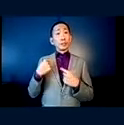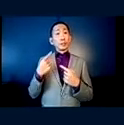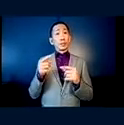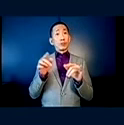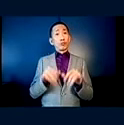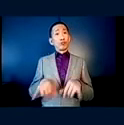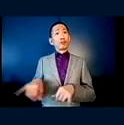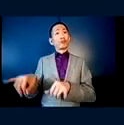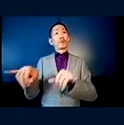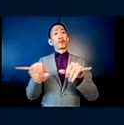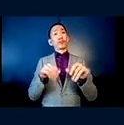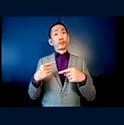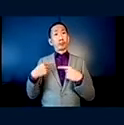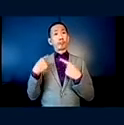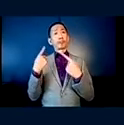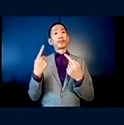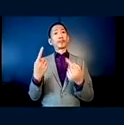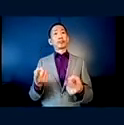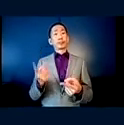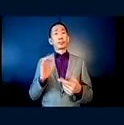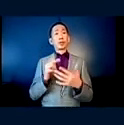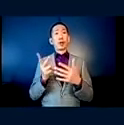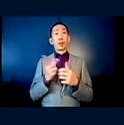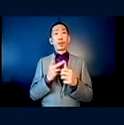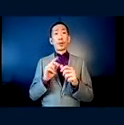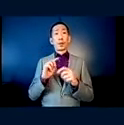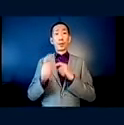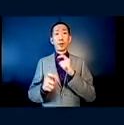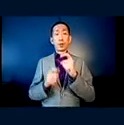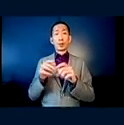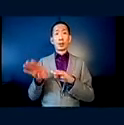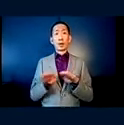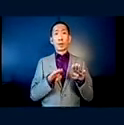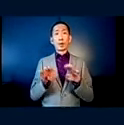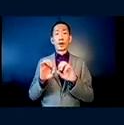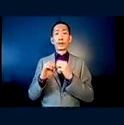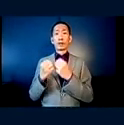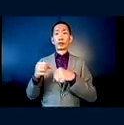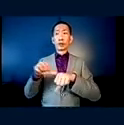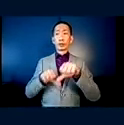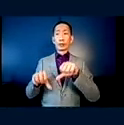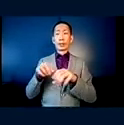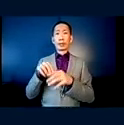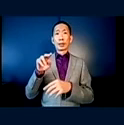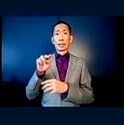AND THIS IS PRETTY CONSISTENT OVER THE YEARS THAT OUR PRIMARY